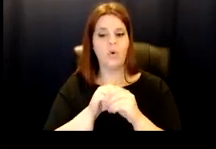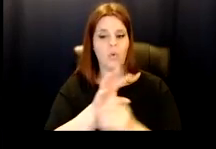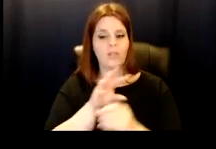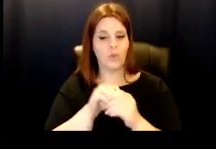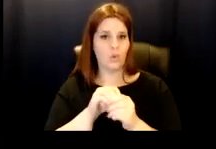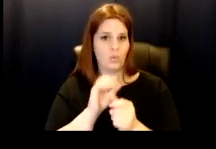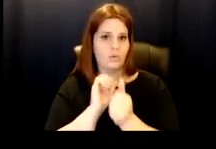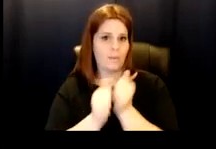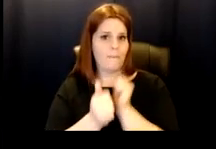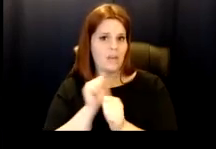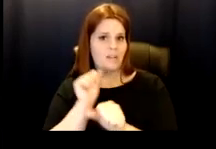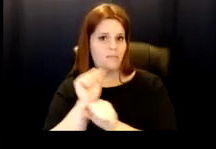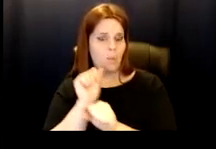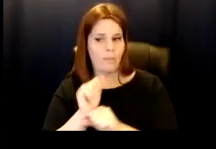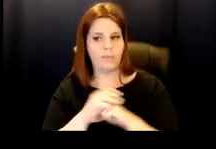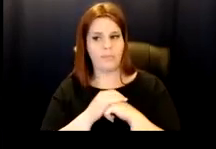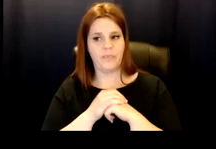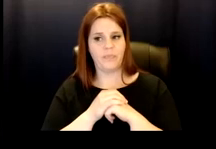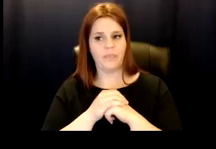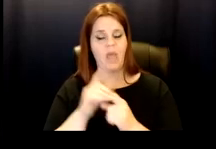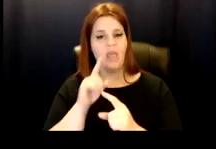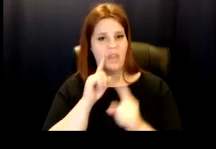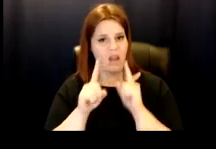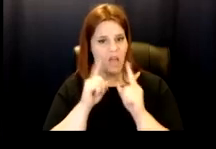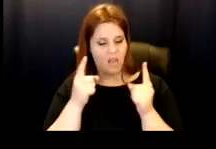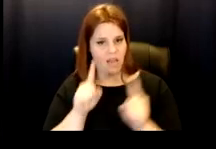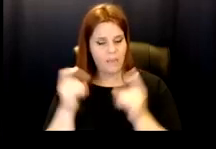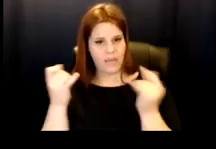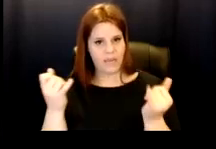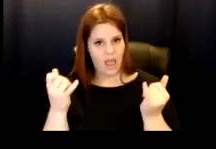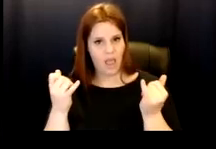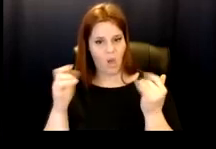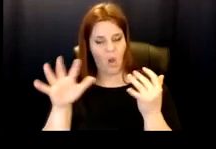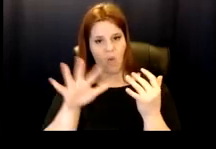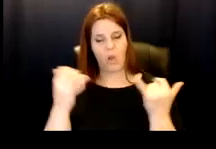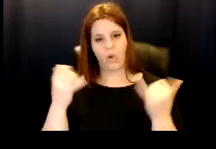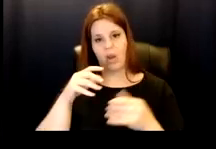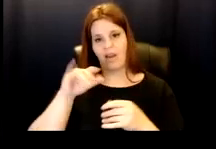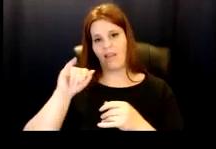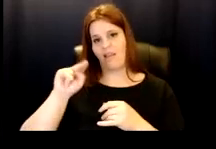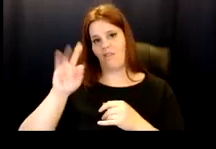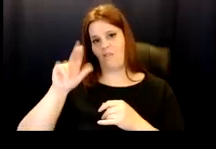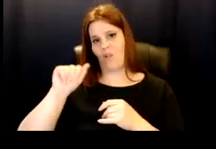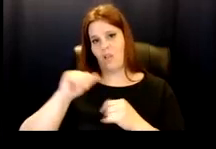employment. The dialogue happening now around the current infrastructure proposal is similar.